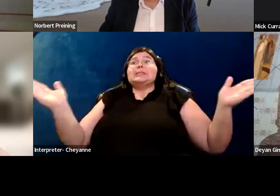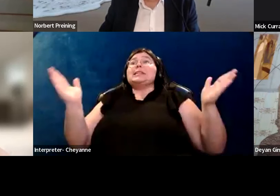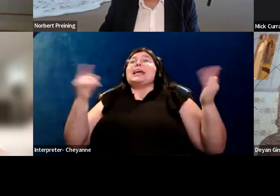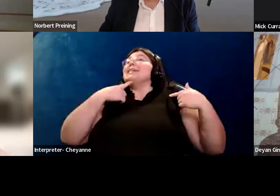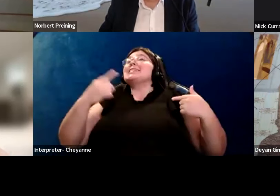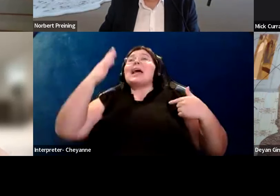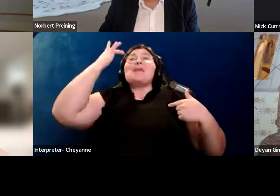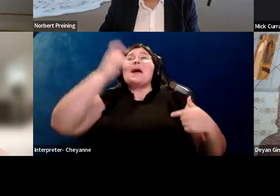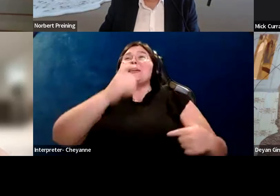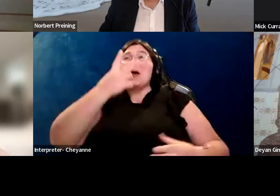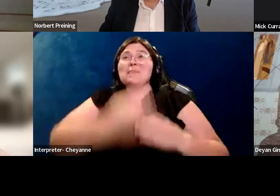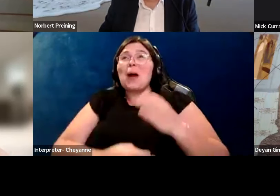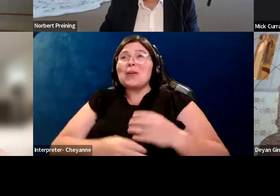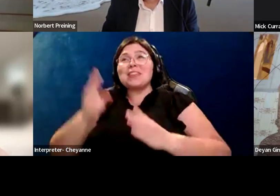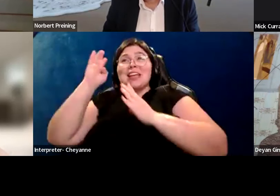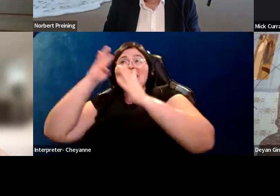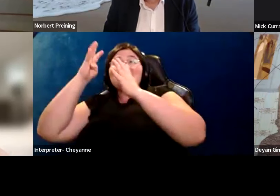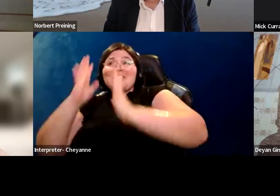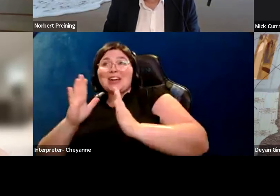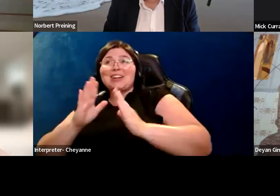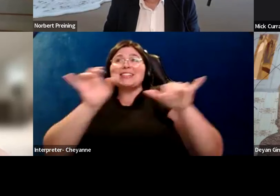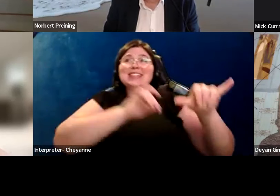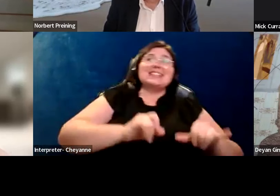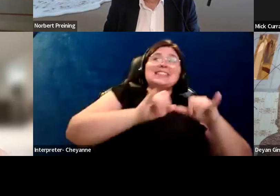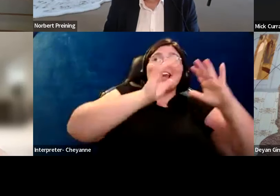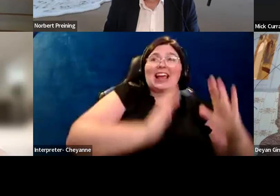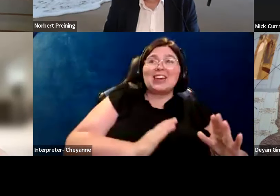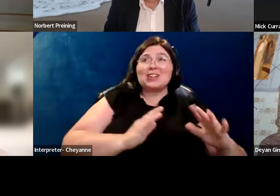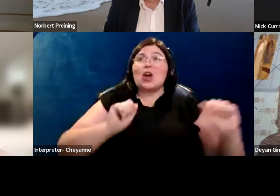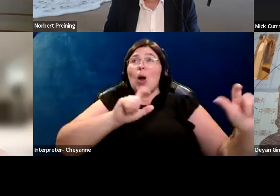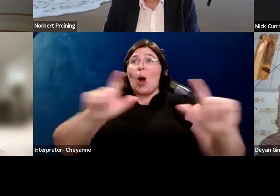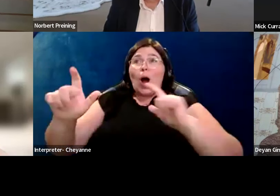Innovators and standardizers can all productively contribute to the space.